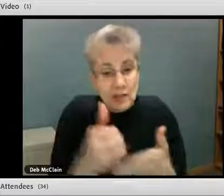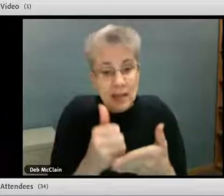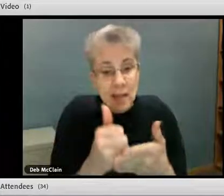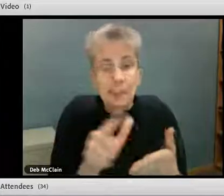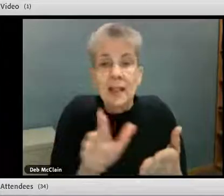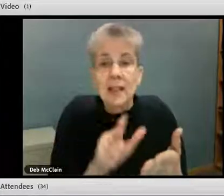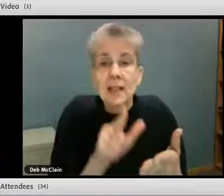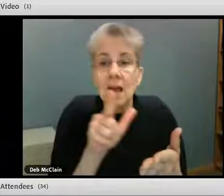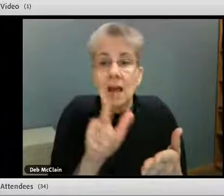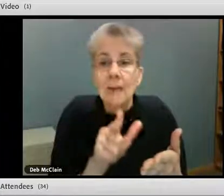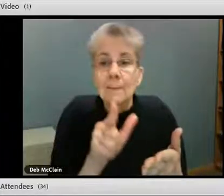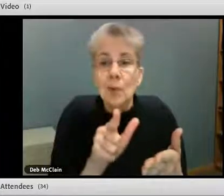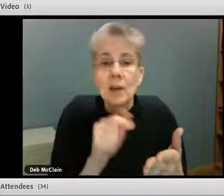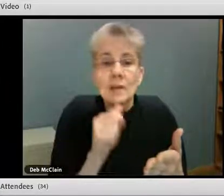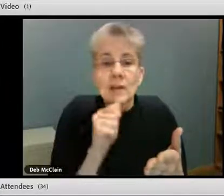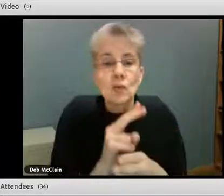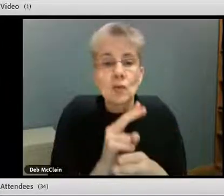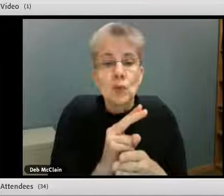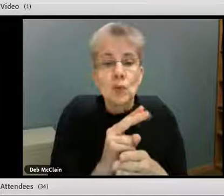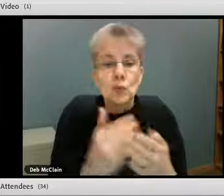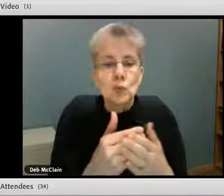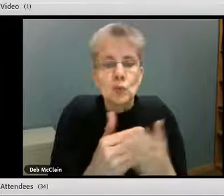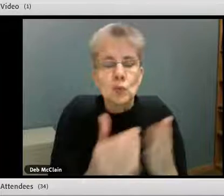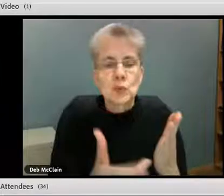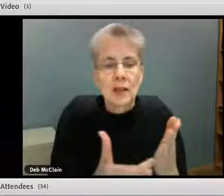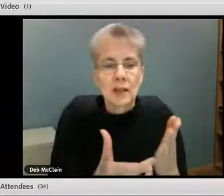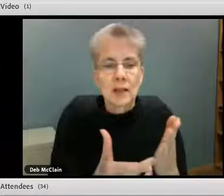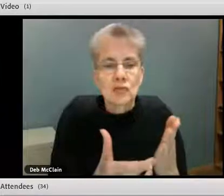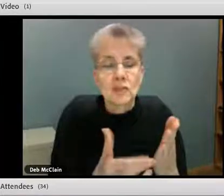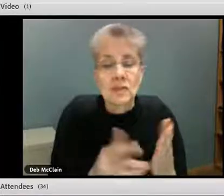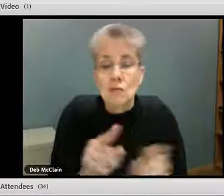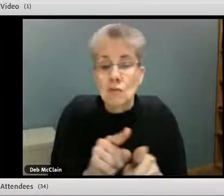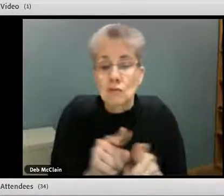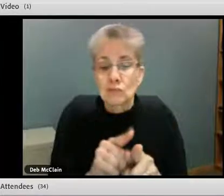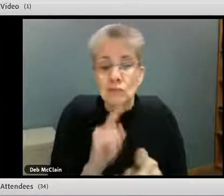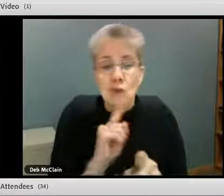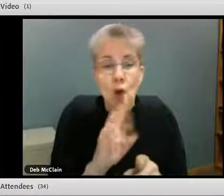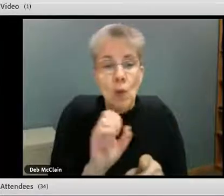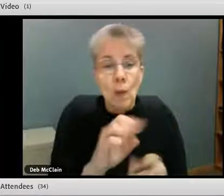libraries implement new technologies. In addition, she is a web designer